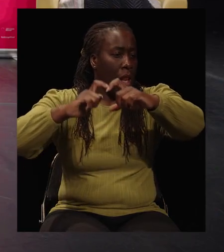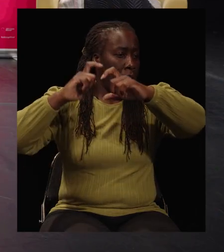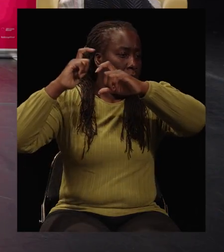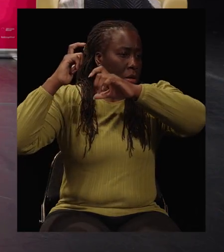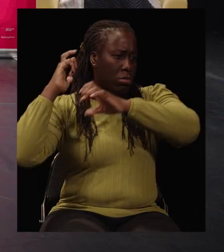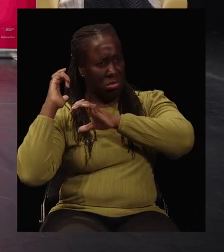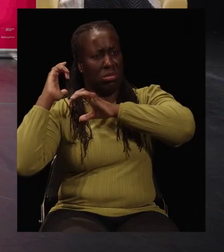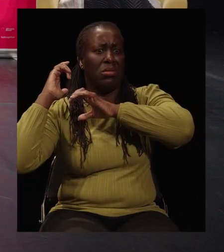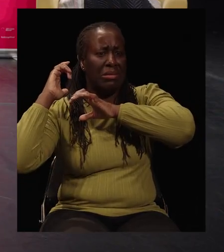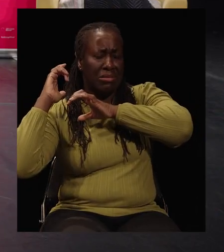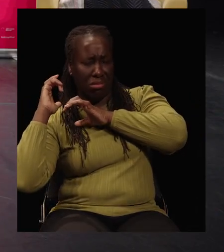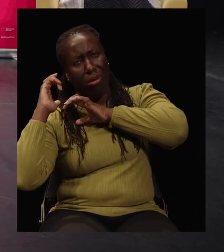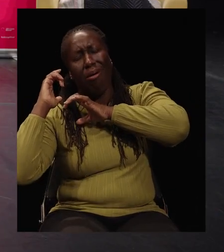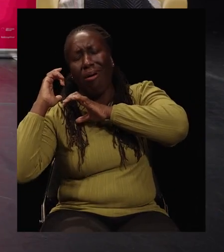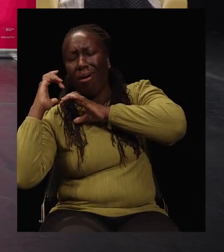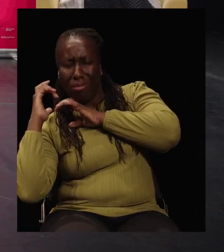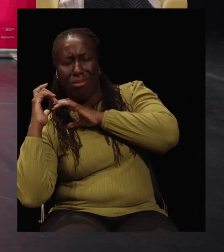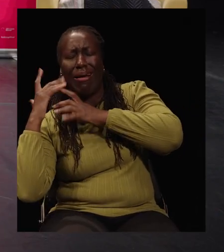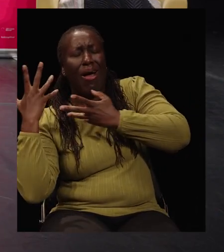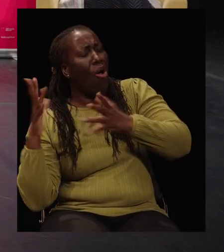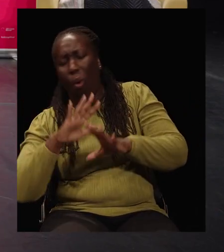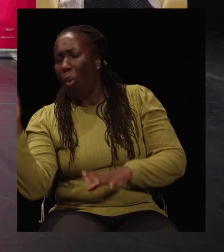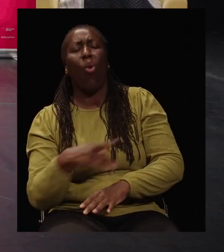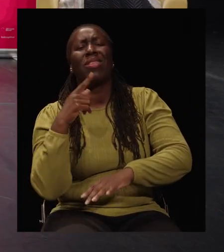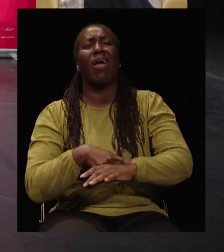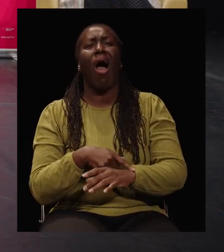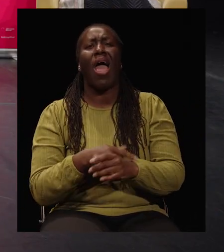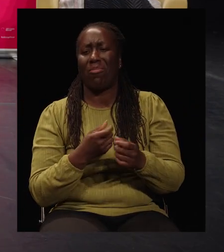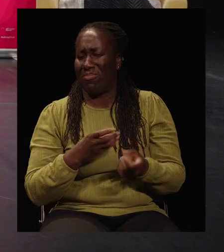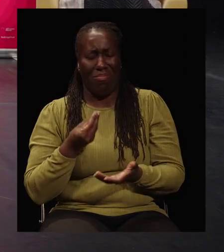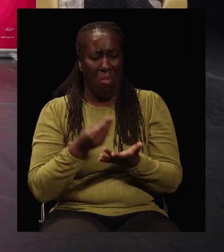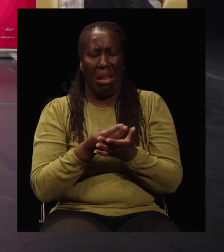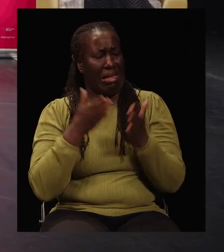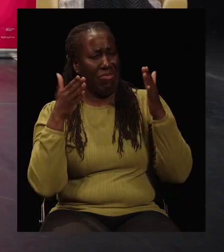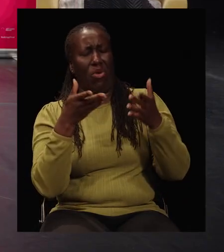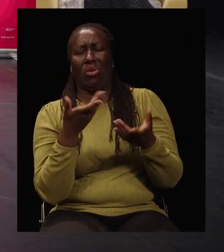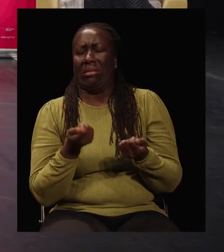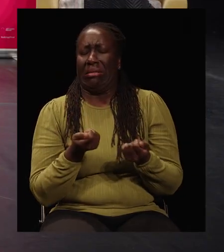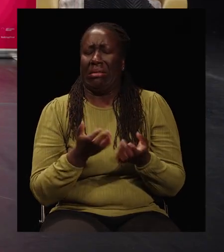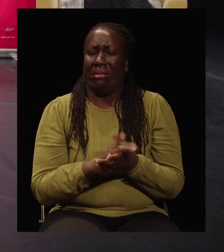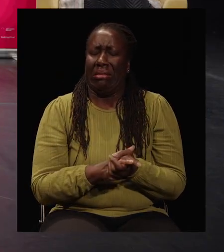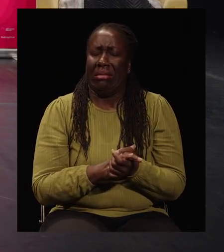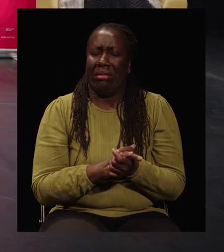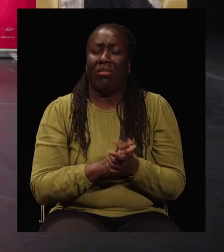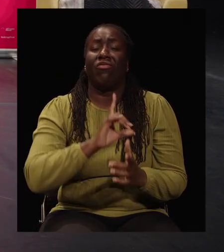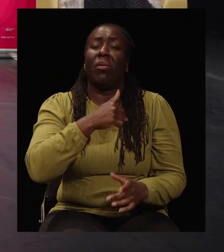the entire time no matter what. And so for me at this stage, I'm going,